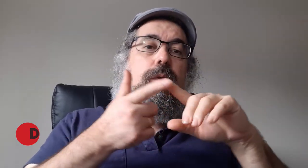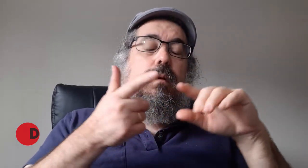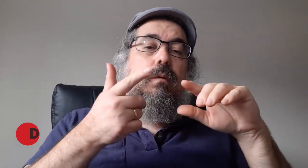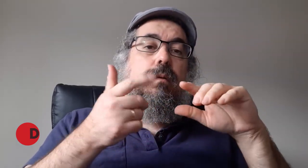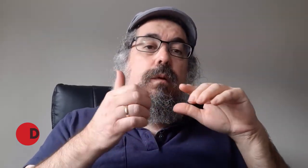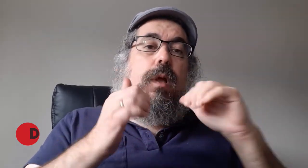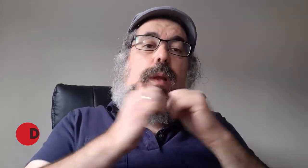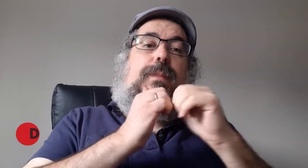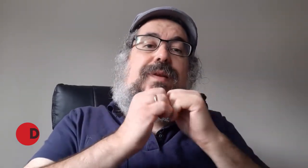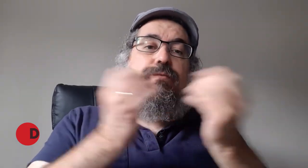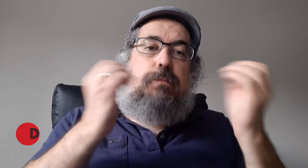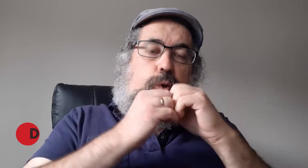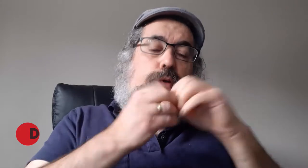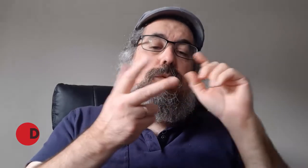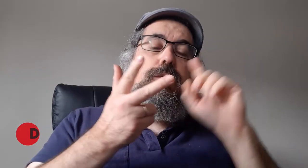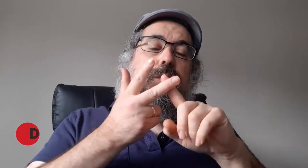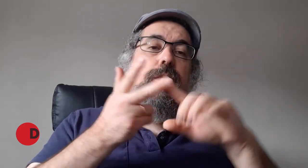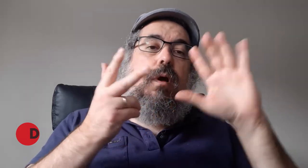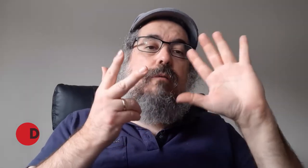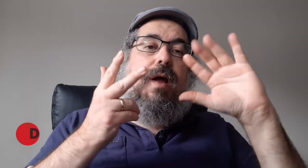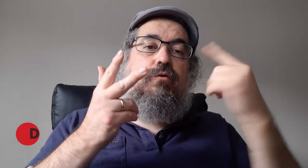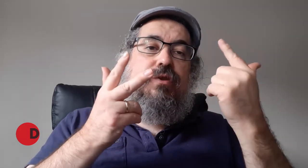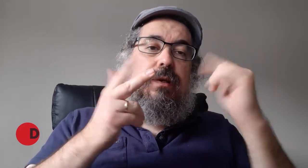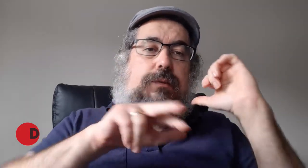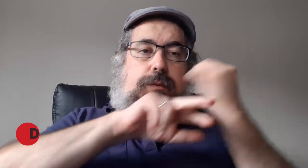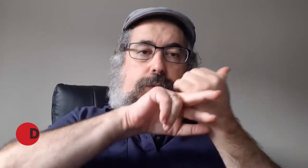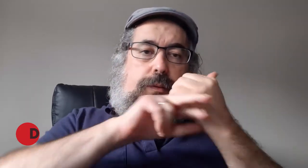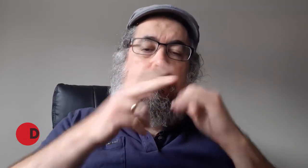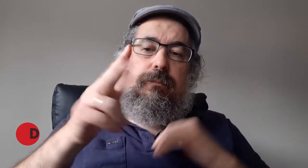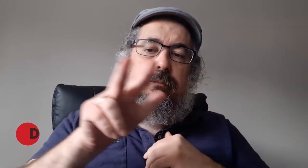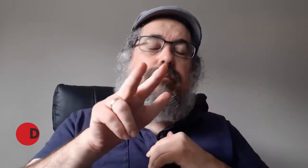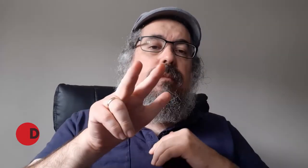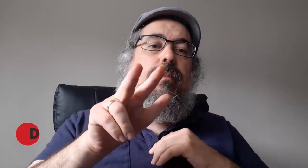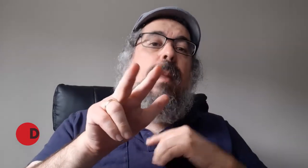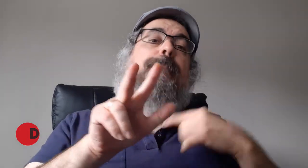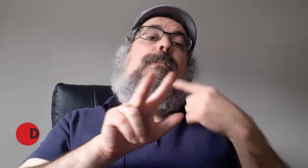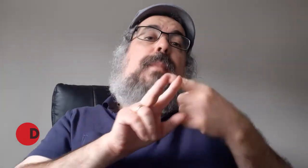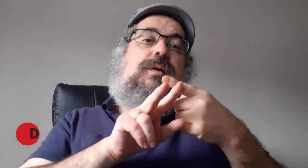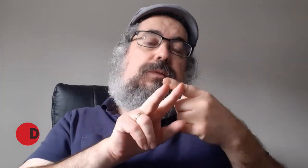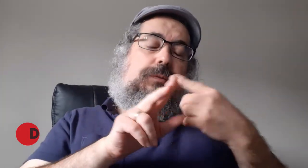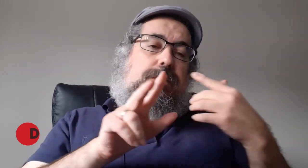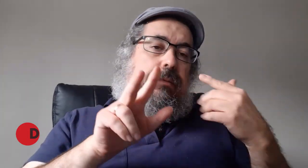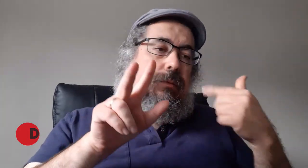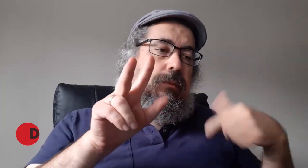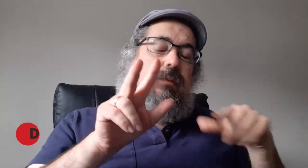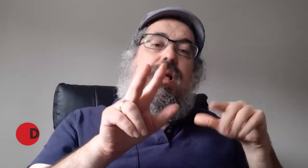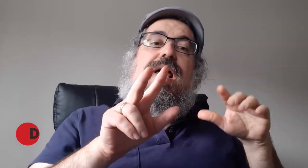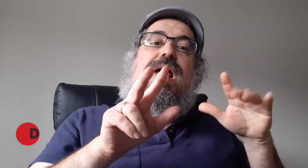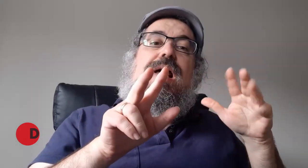increasing competition, and implementing 5G.